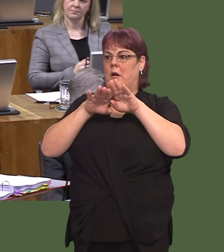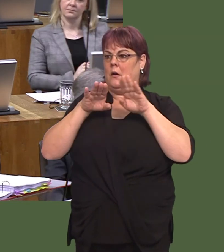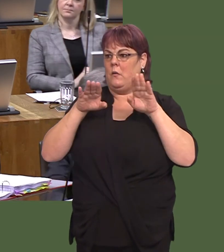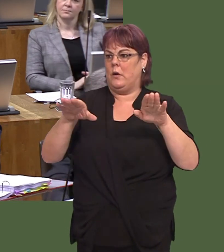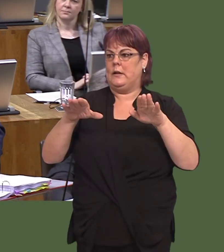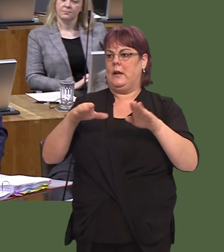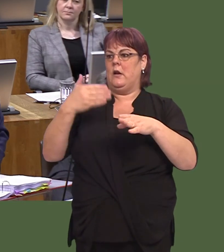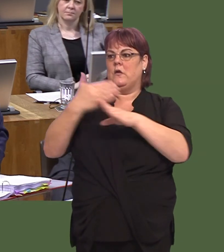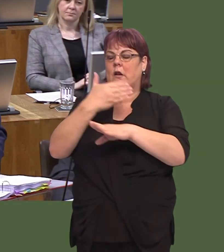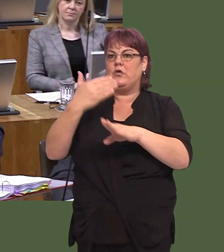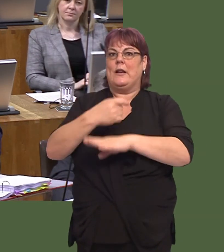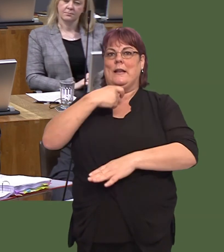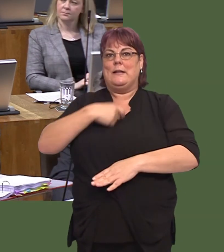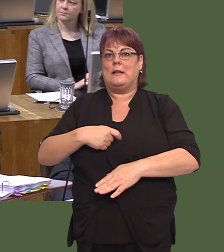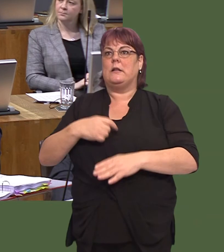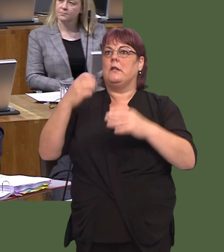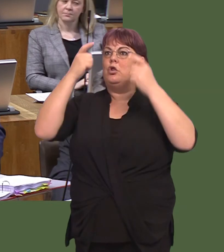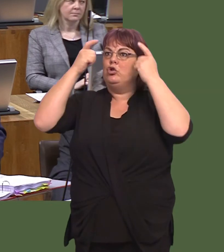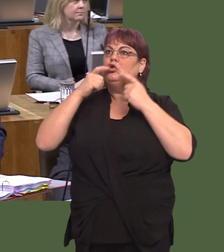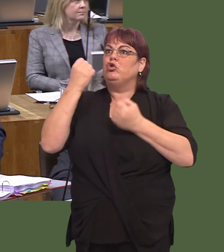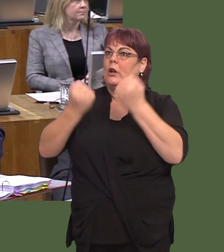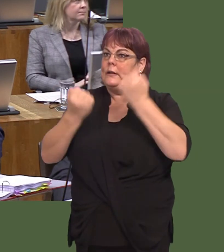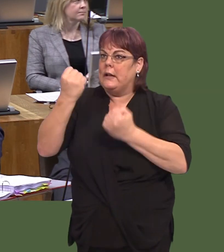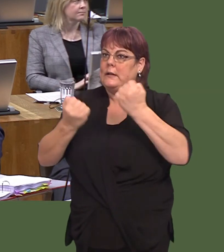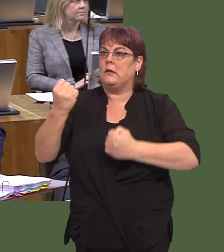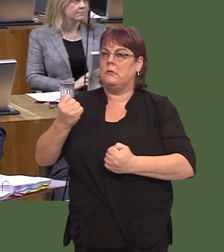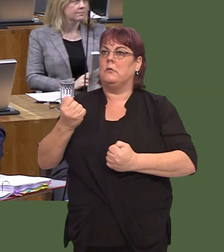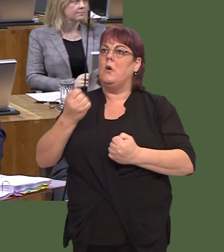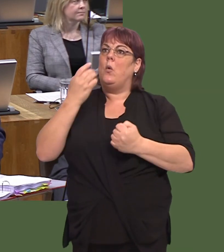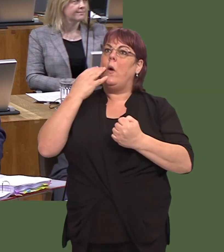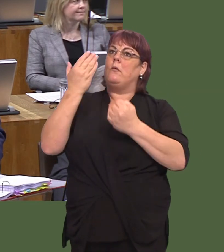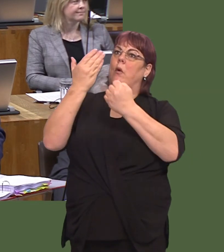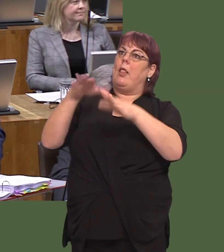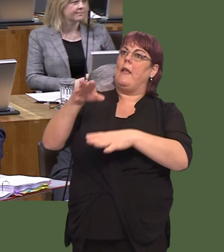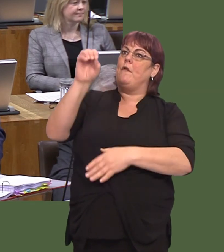Surely, there is nobody who would argue that none of those things should apply when we leave, which is why it makes sense for that charter to remain.